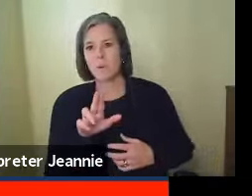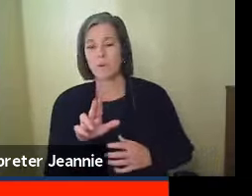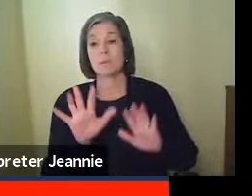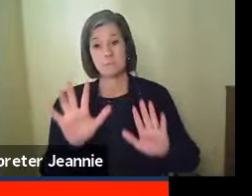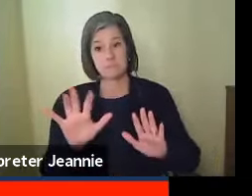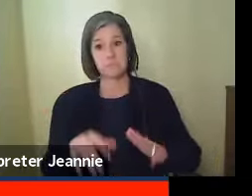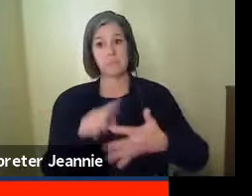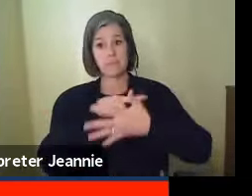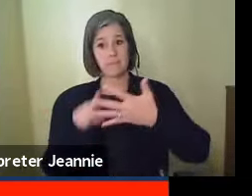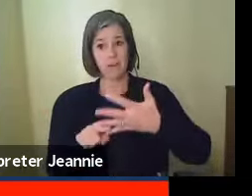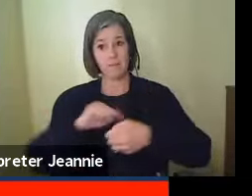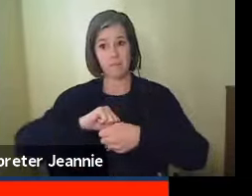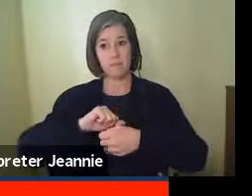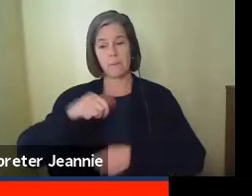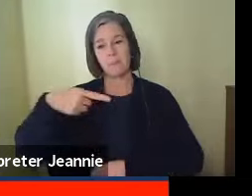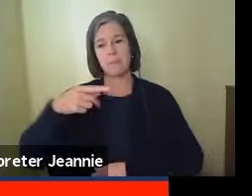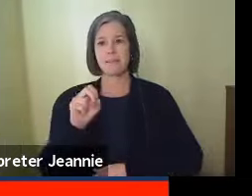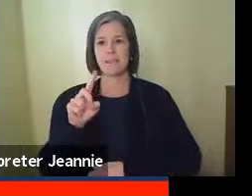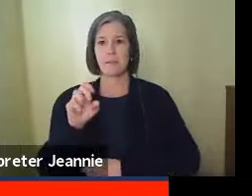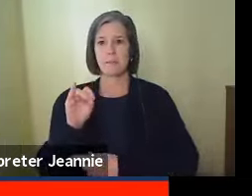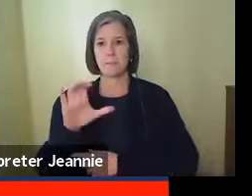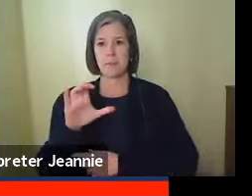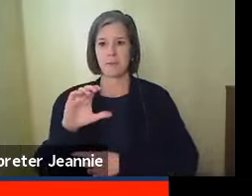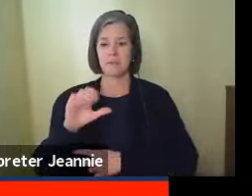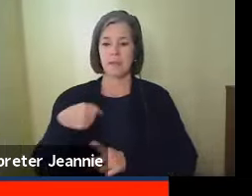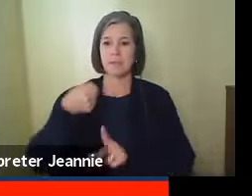that have reached North America and had significant impact over the last century.